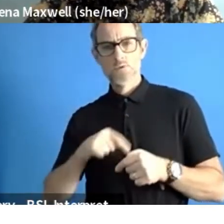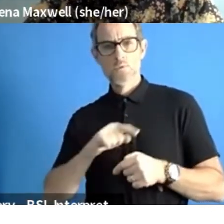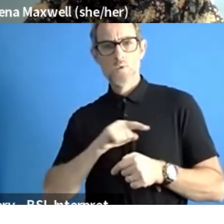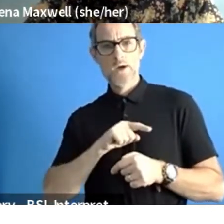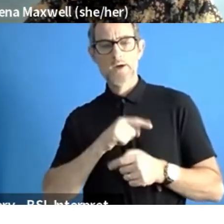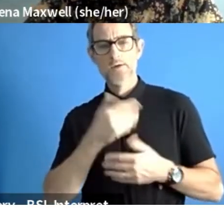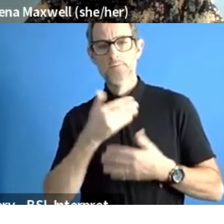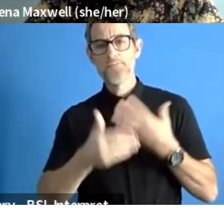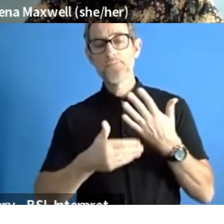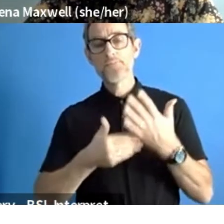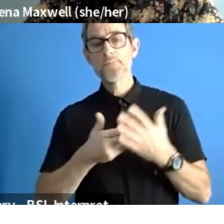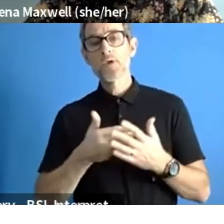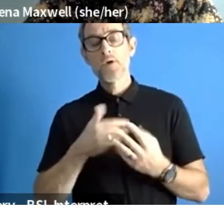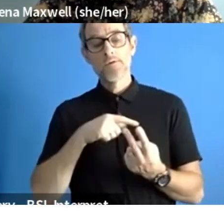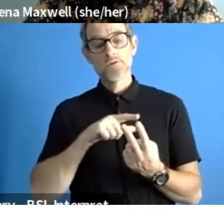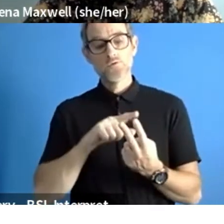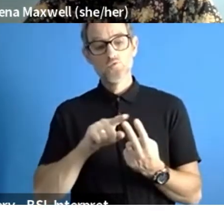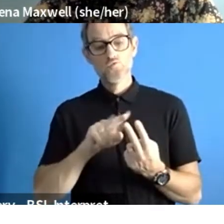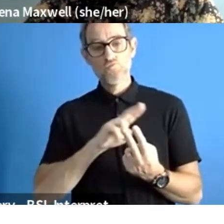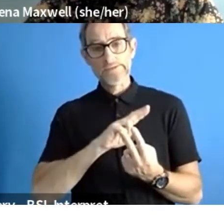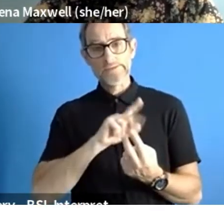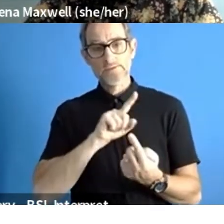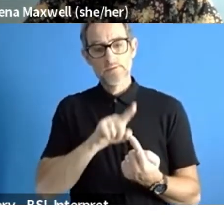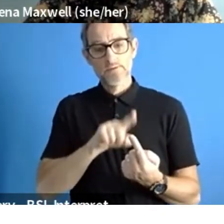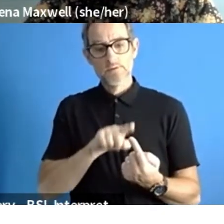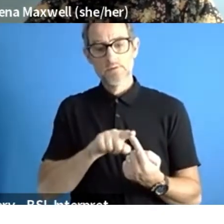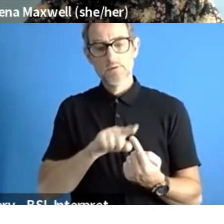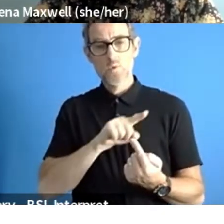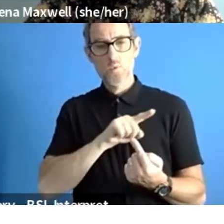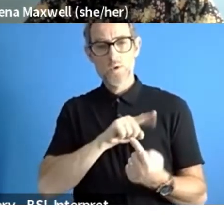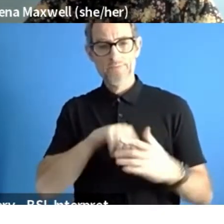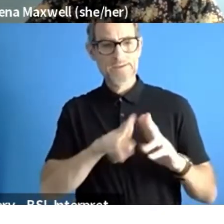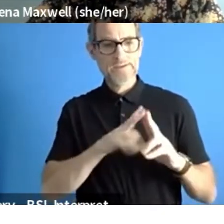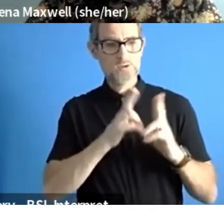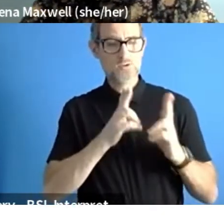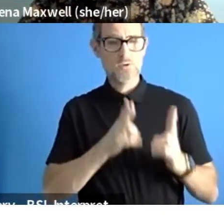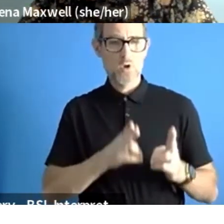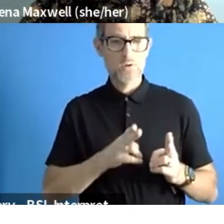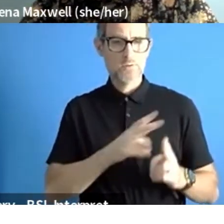. It matters internally and externally.